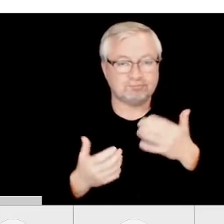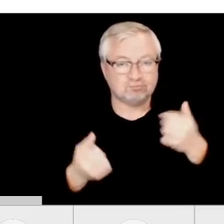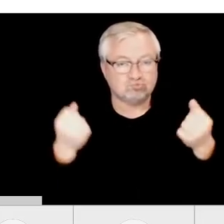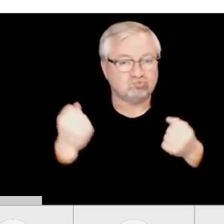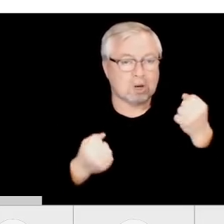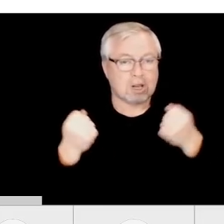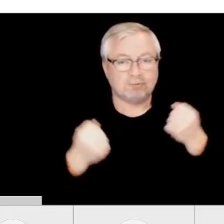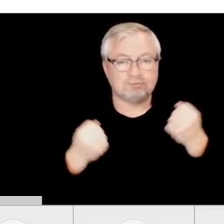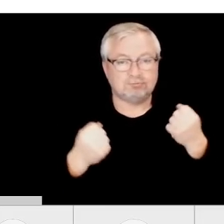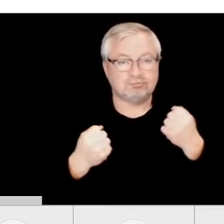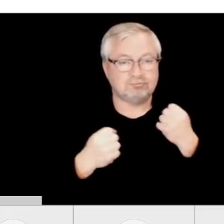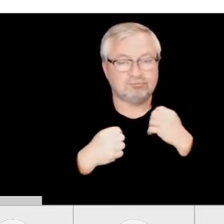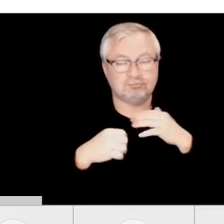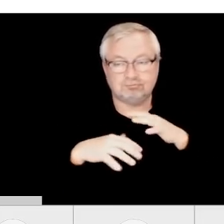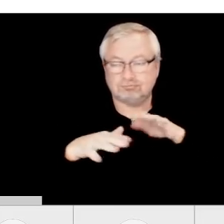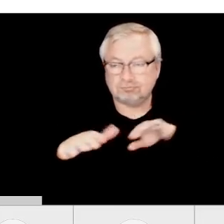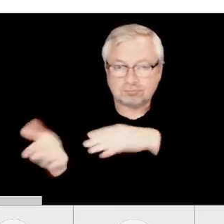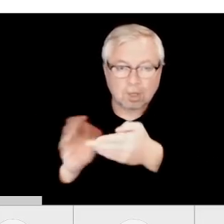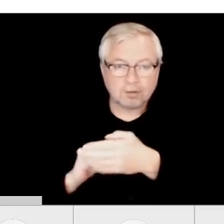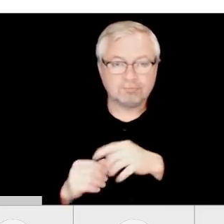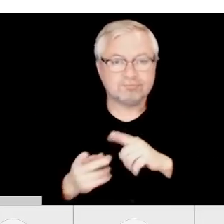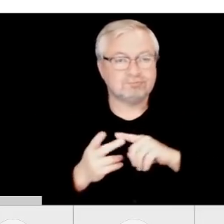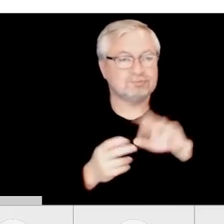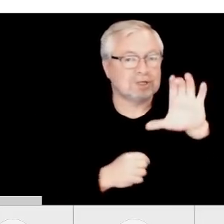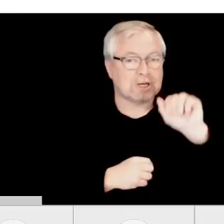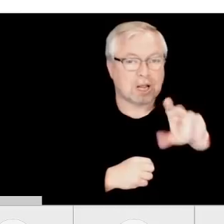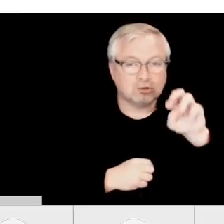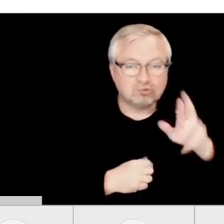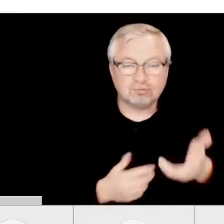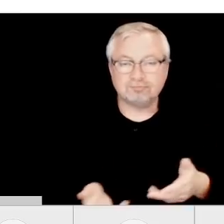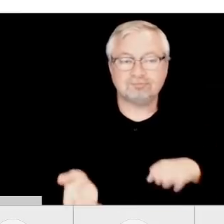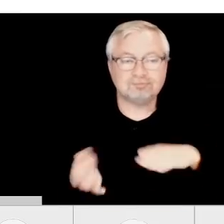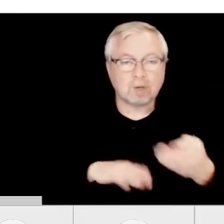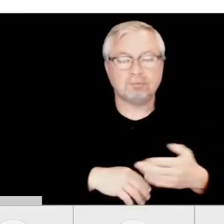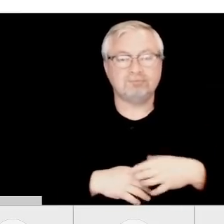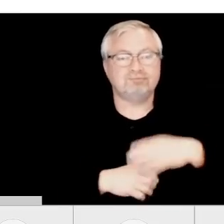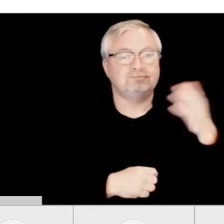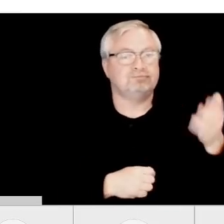whether it's military conflicts.